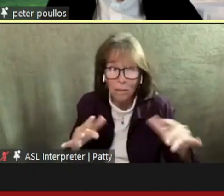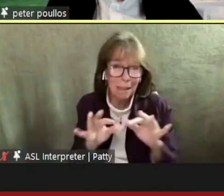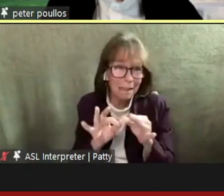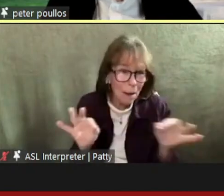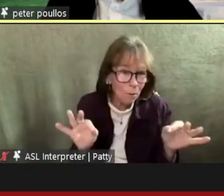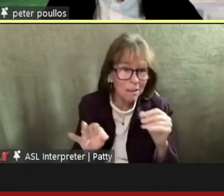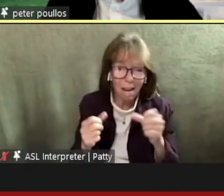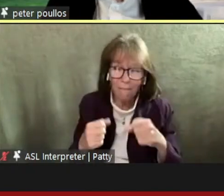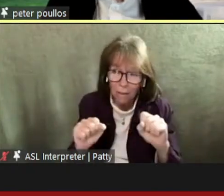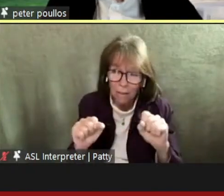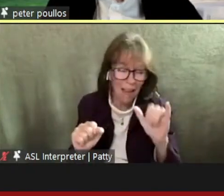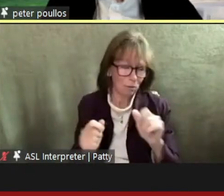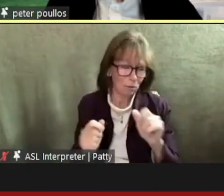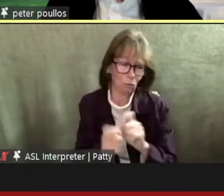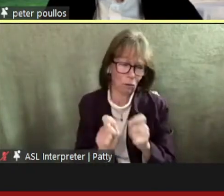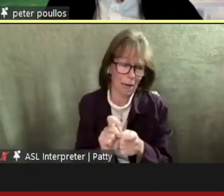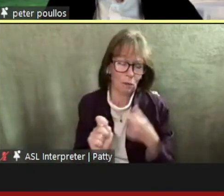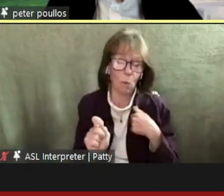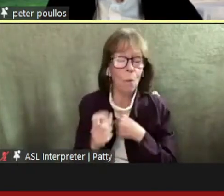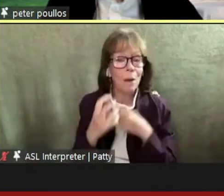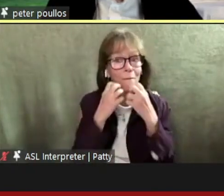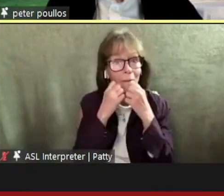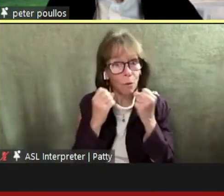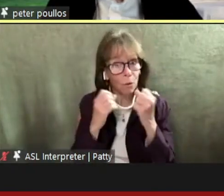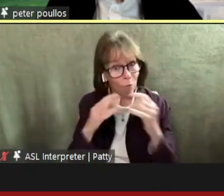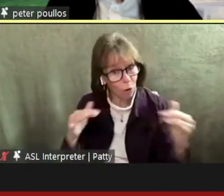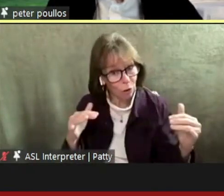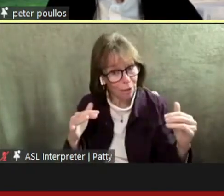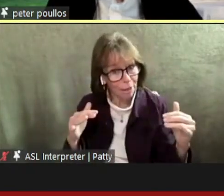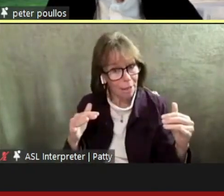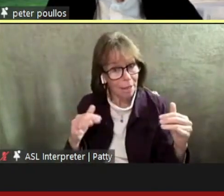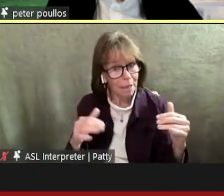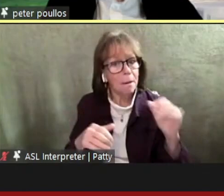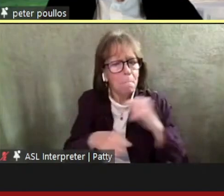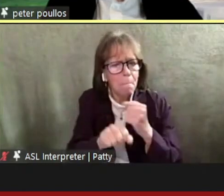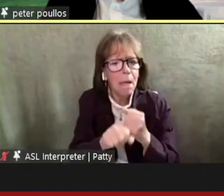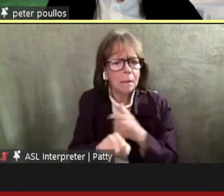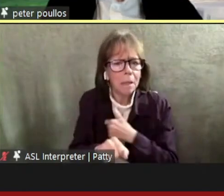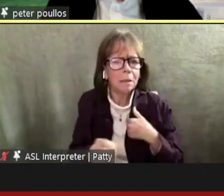If the reason we value diversity is because it makes us stronger, and